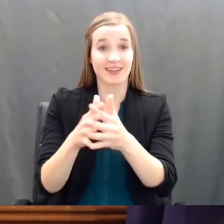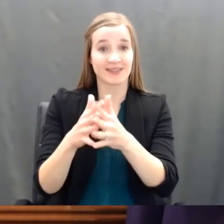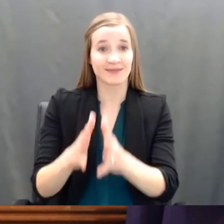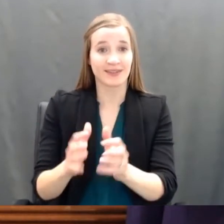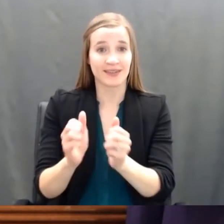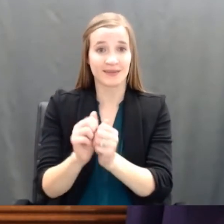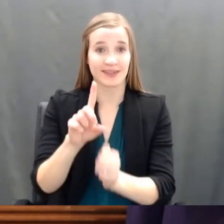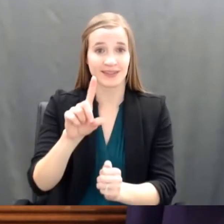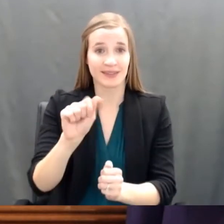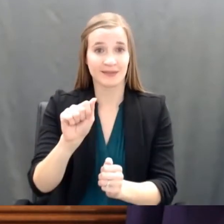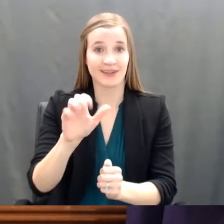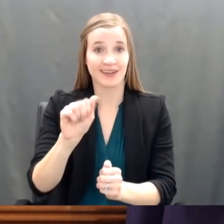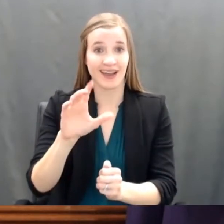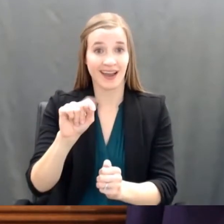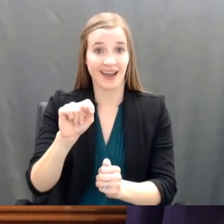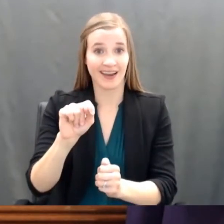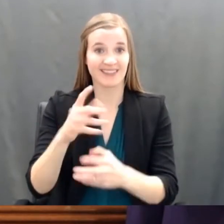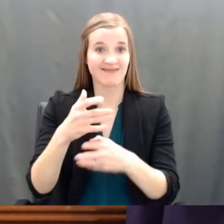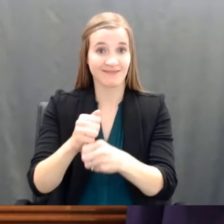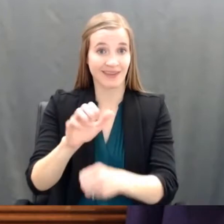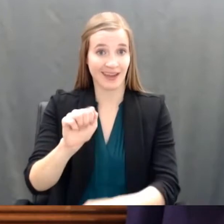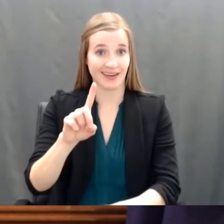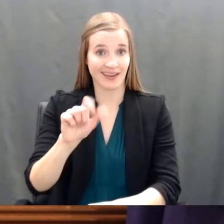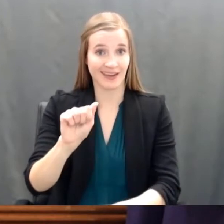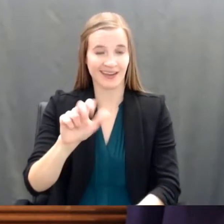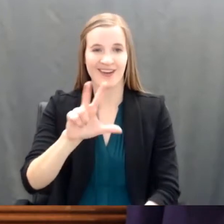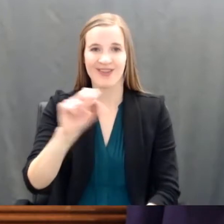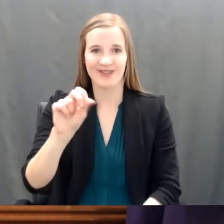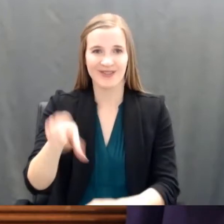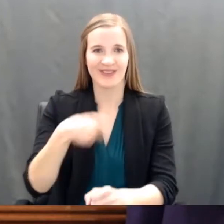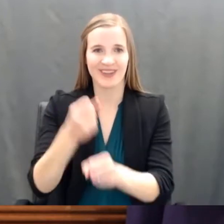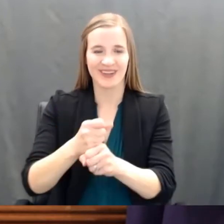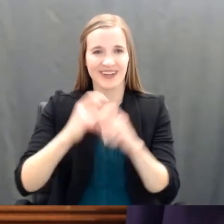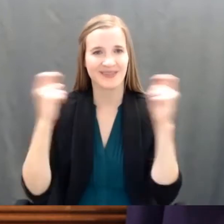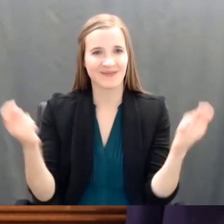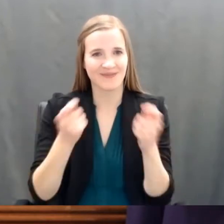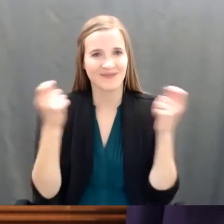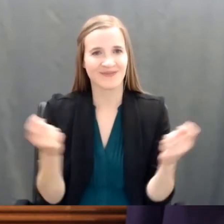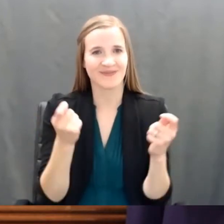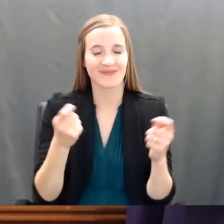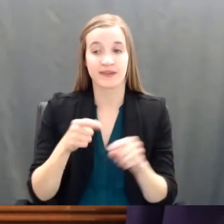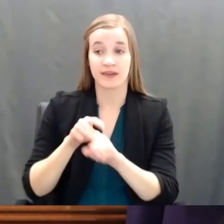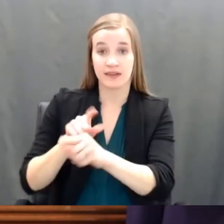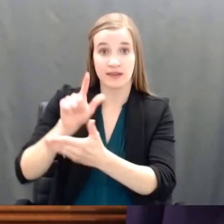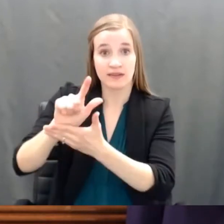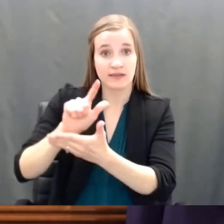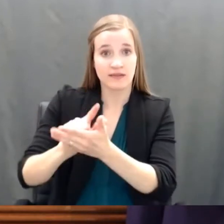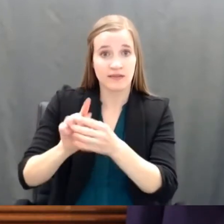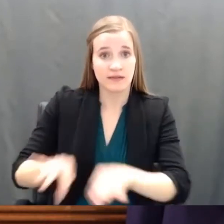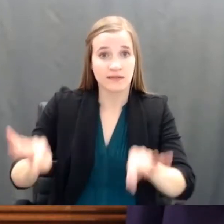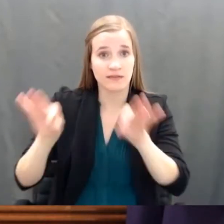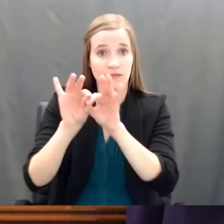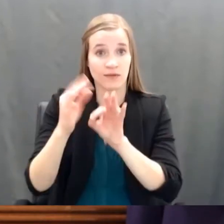with Disabilities Act. This important law makes sure that the rights of the disabled are protected